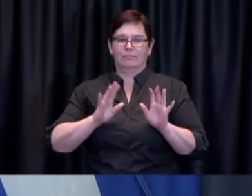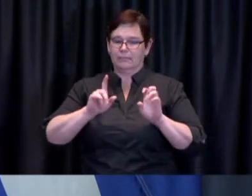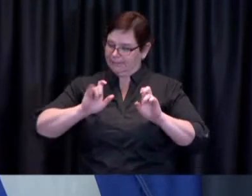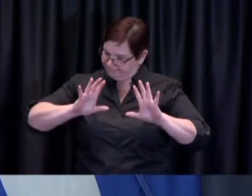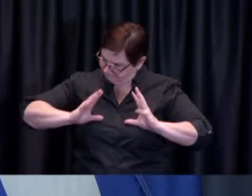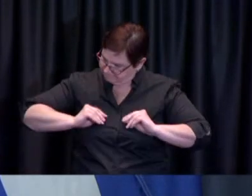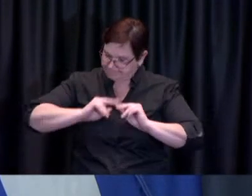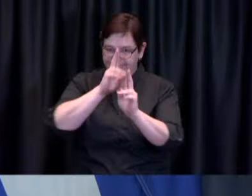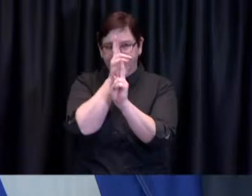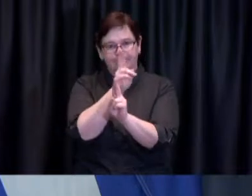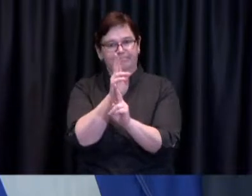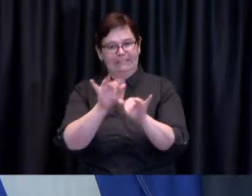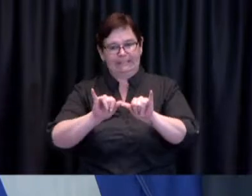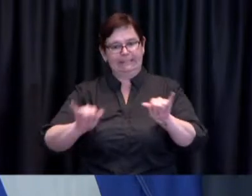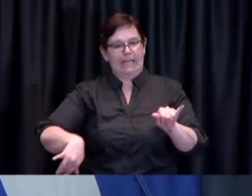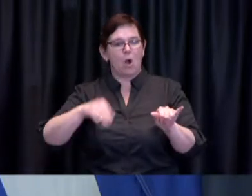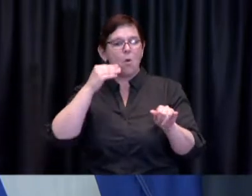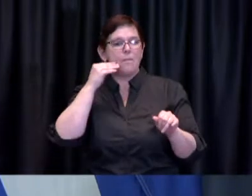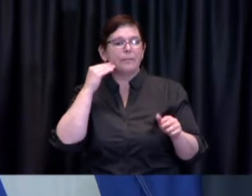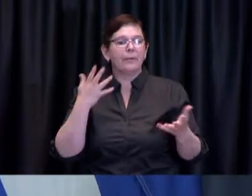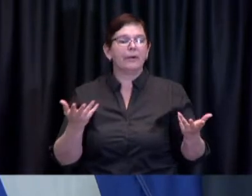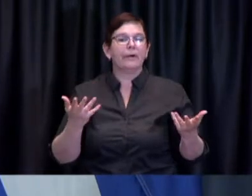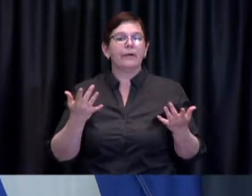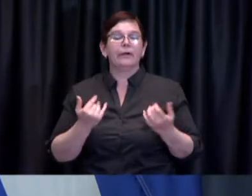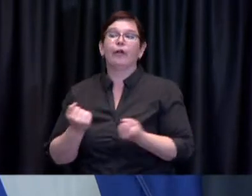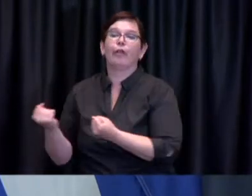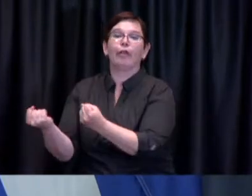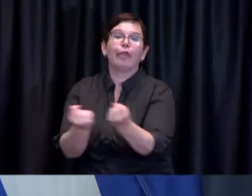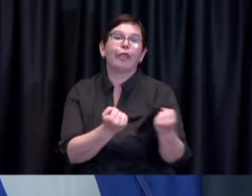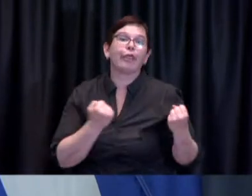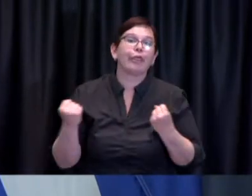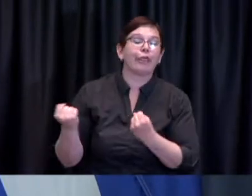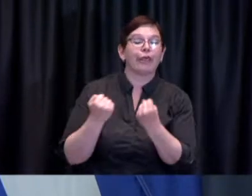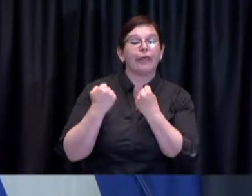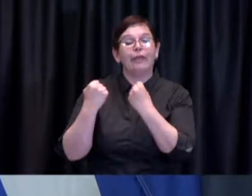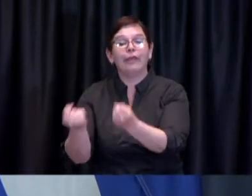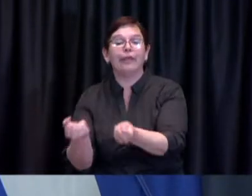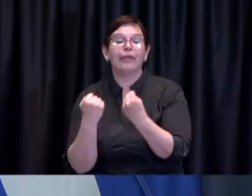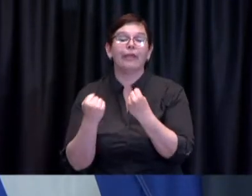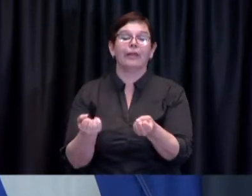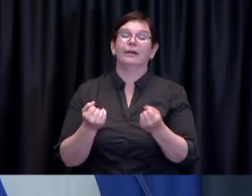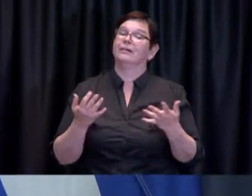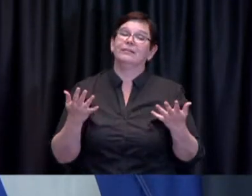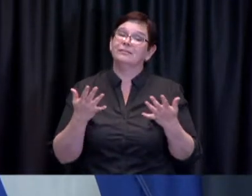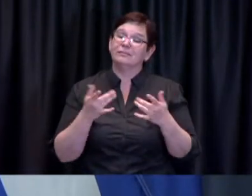to minimize interaction and travel outside of your home to stick to the people that you live with